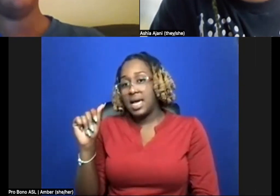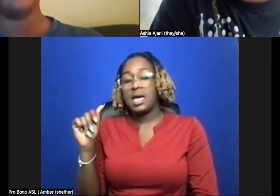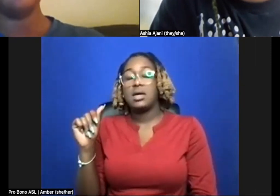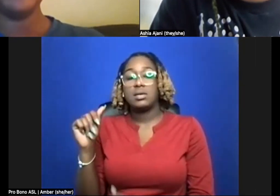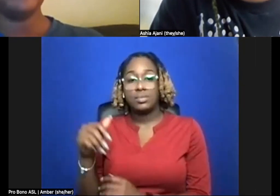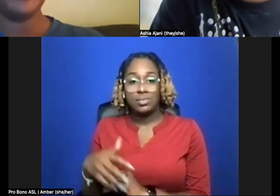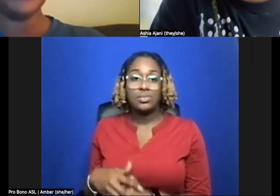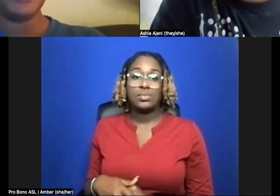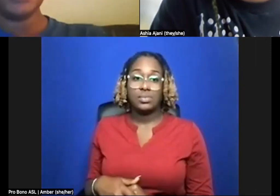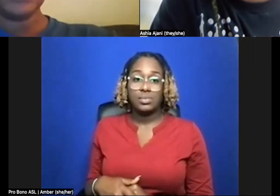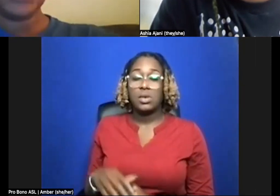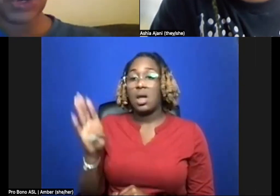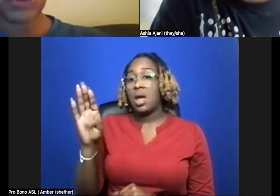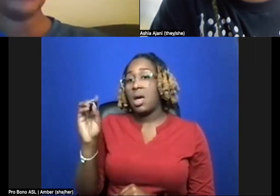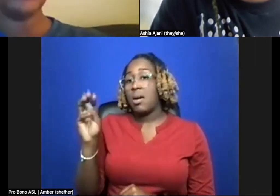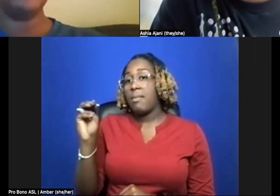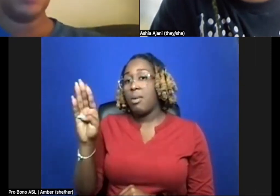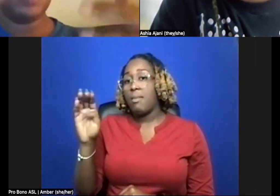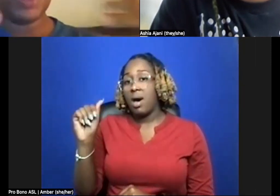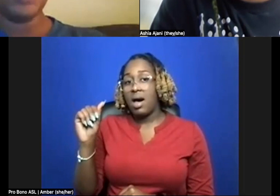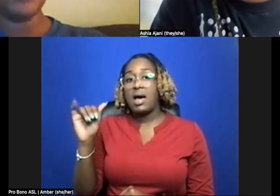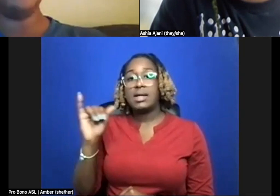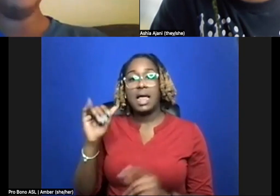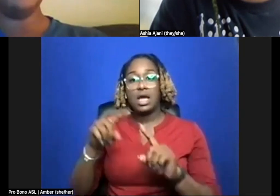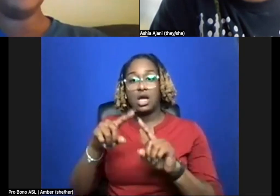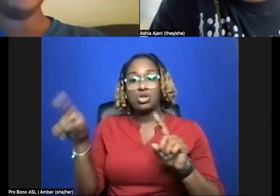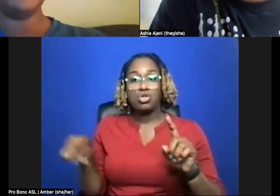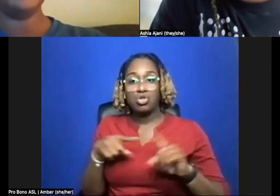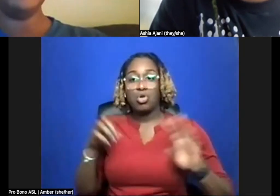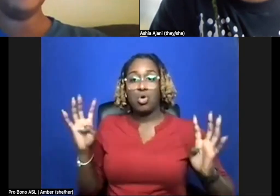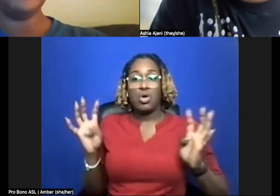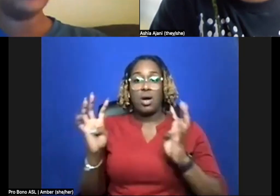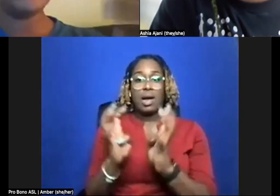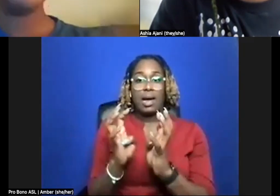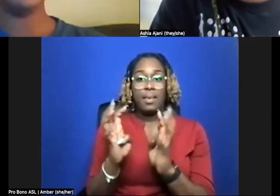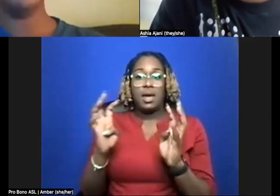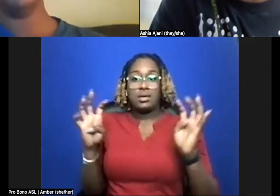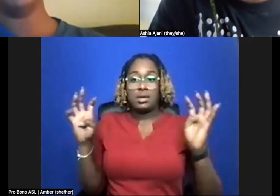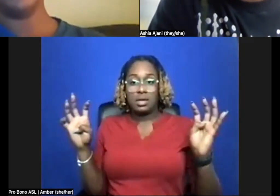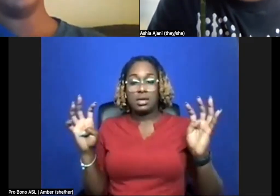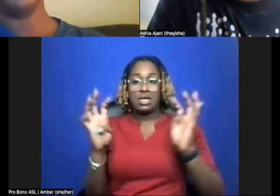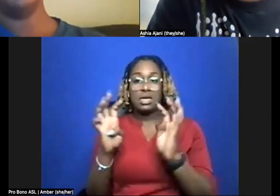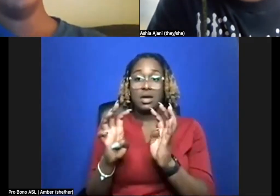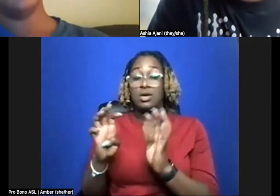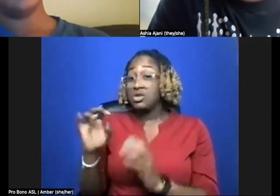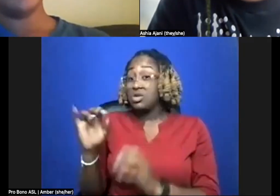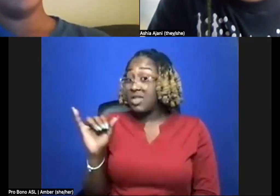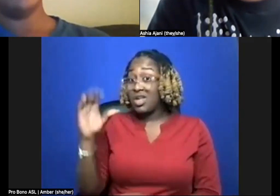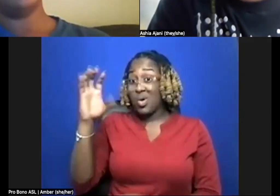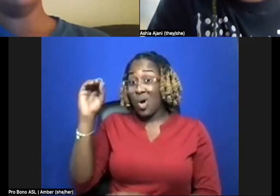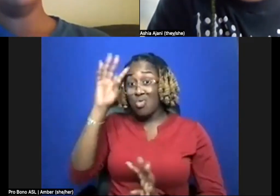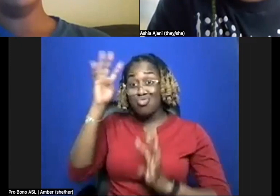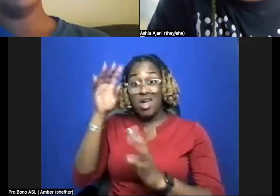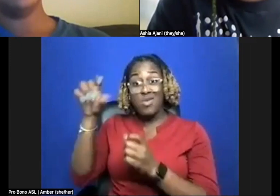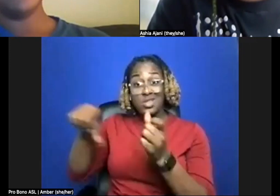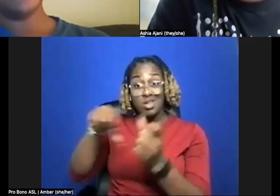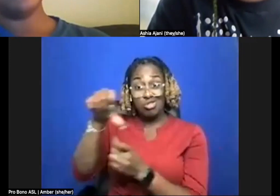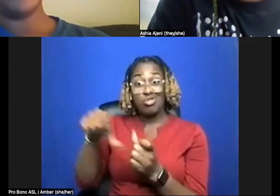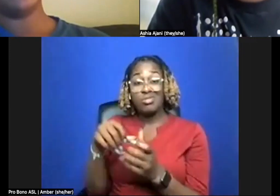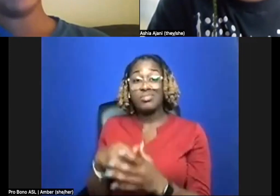bomba where it's like, it's a circle and you come in and you co-create with each other. And I think